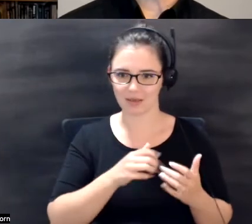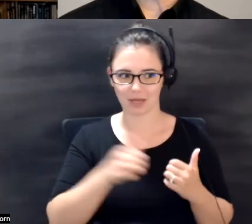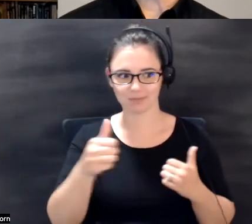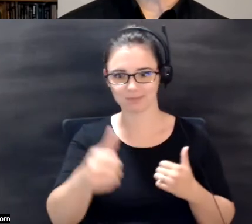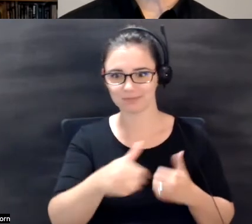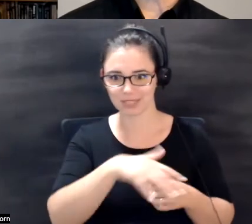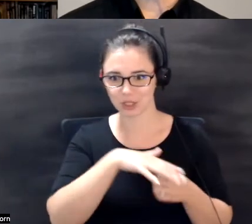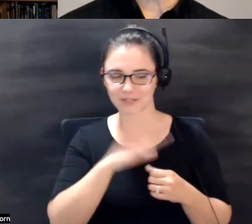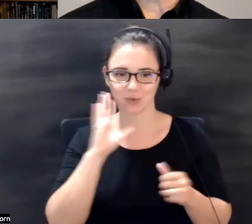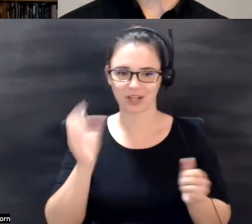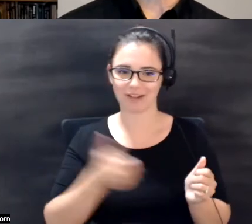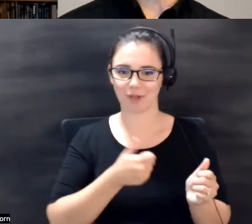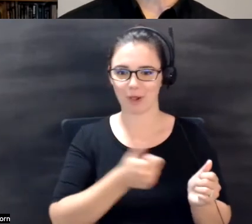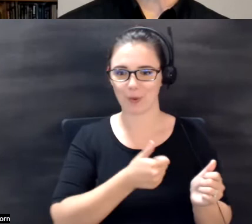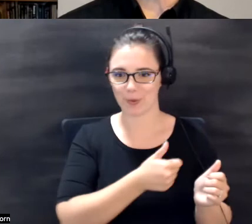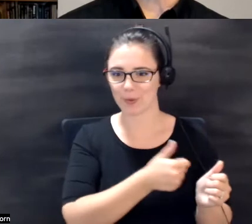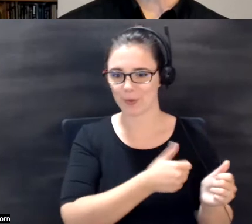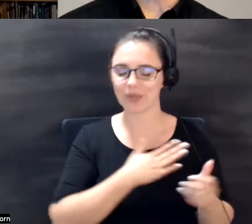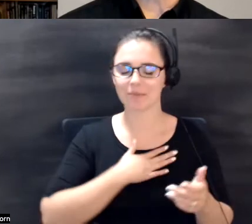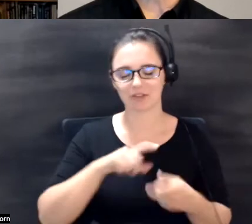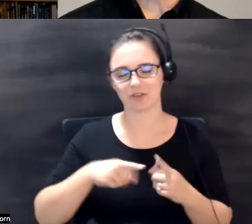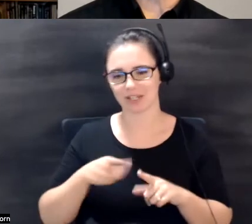and my friend is also Caucasian. And they'd follow us,